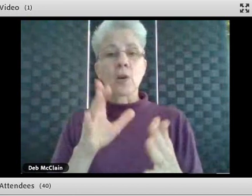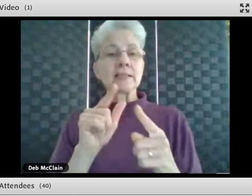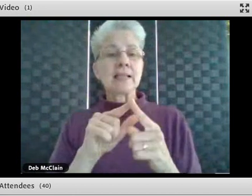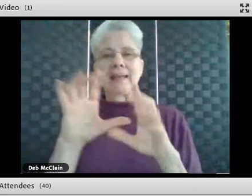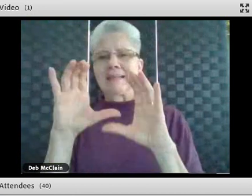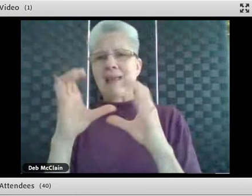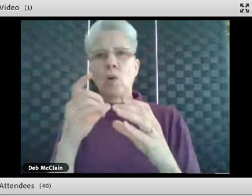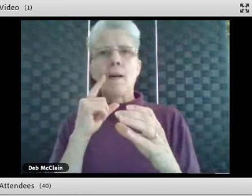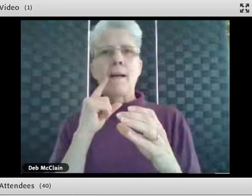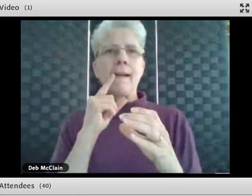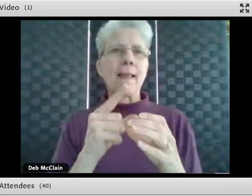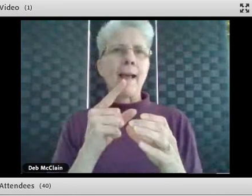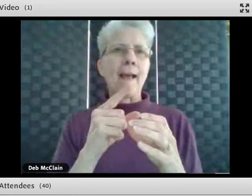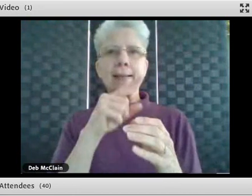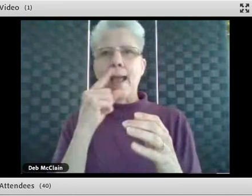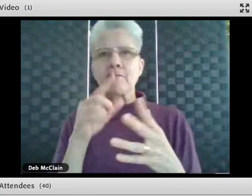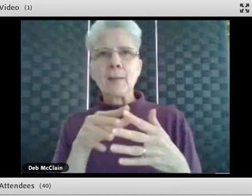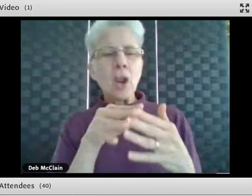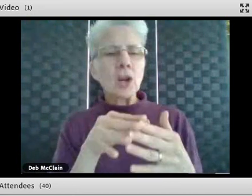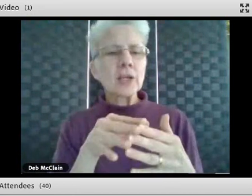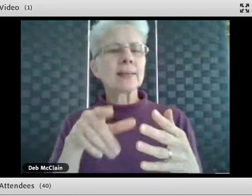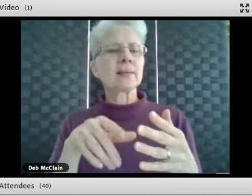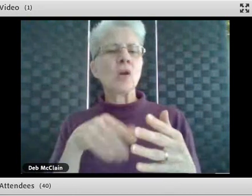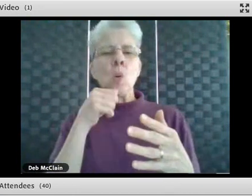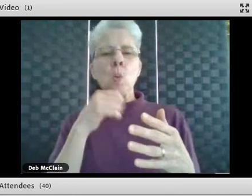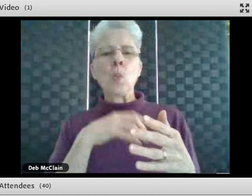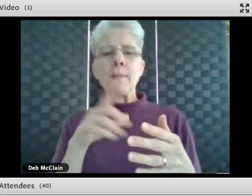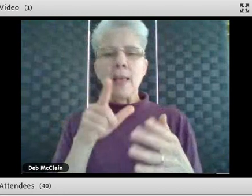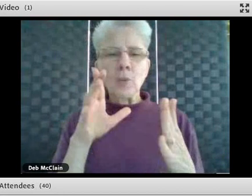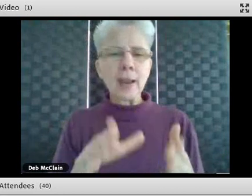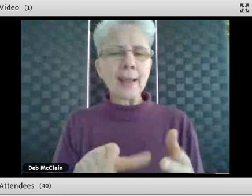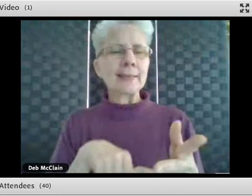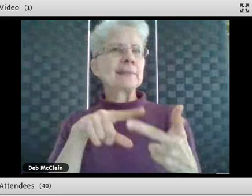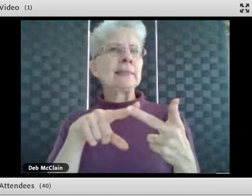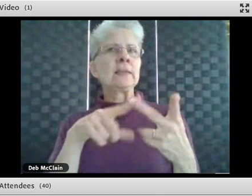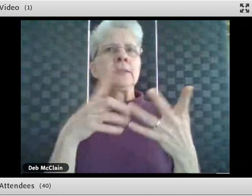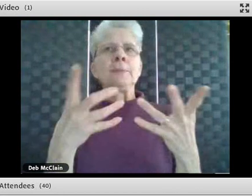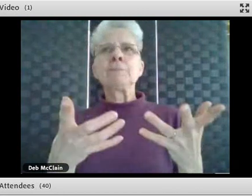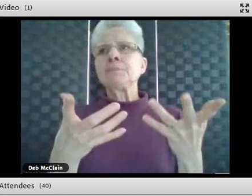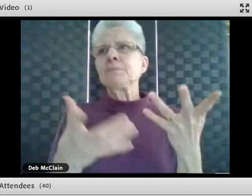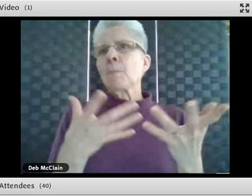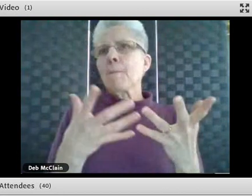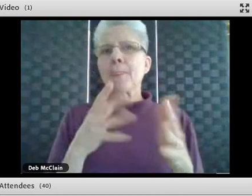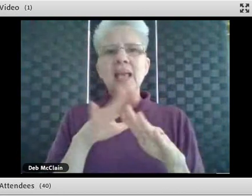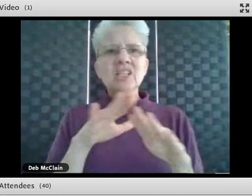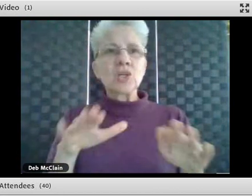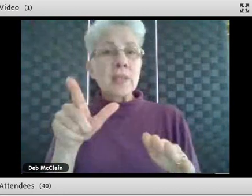So African-American librarians, women librarians, children's librarians, and so forth,